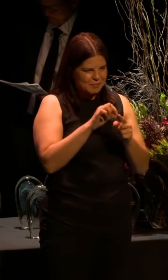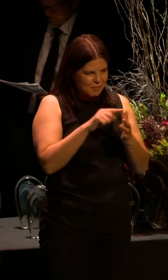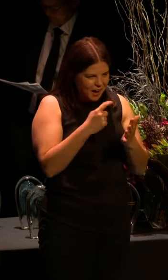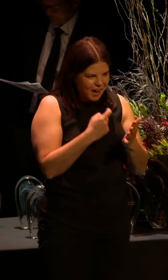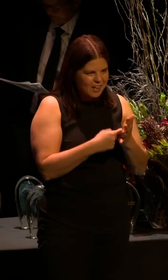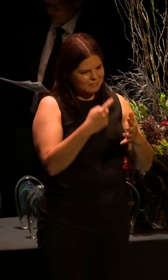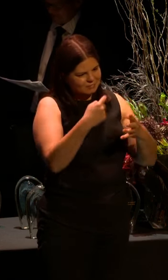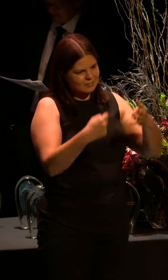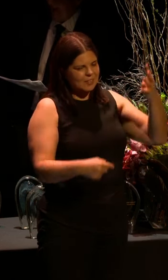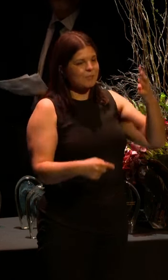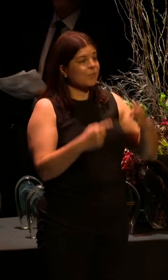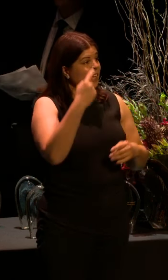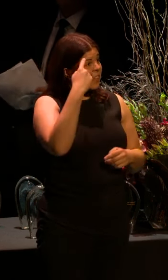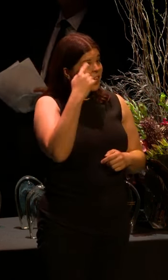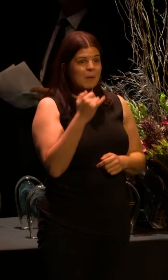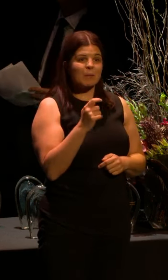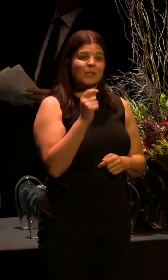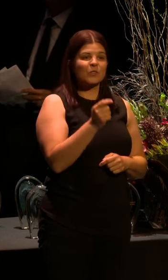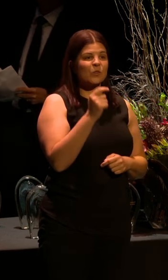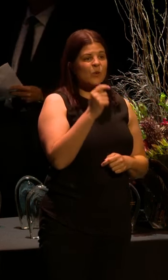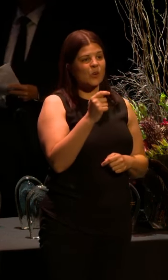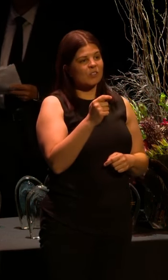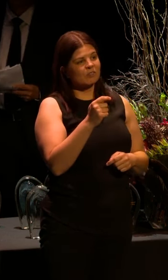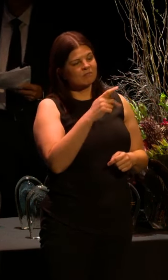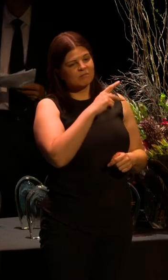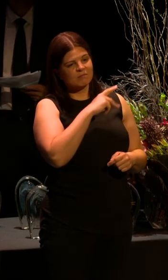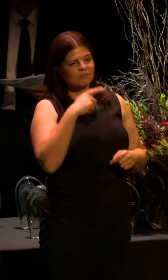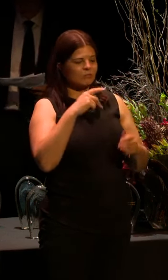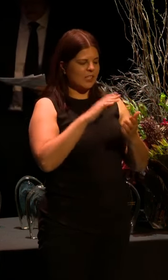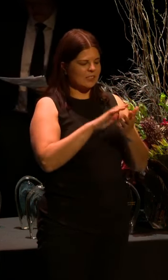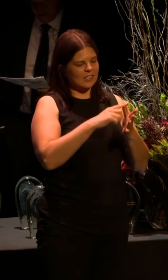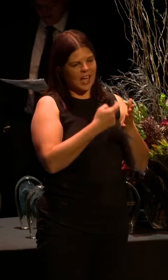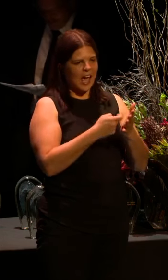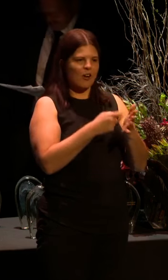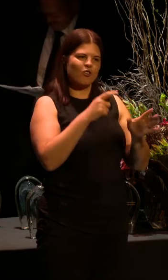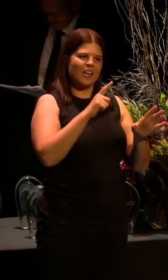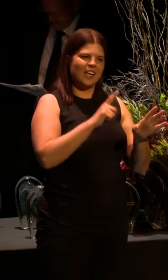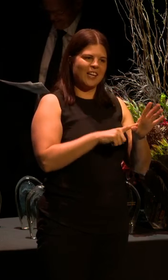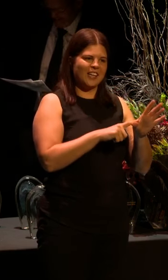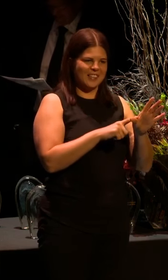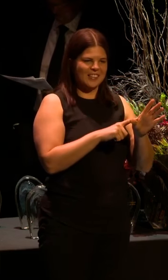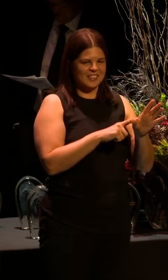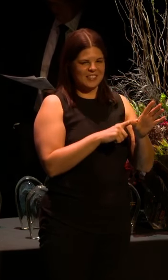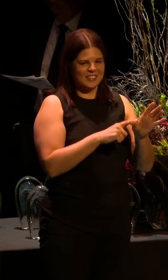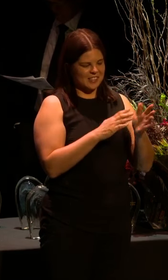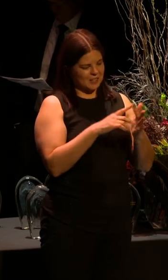Prince Harry and Meghan Markle to write their own dog series.